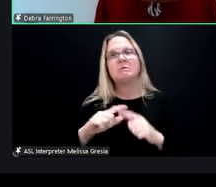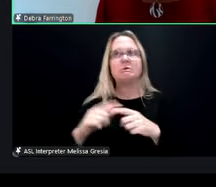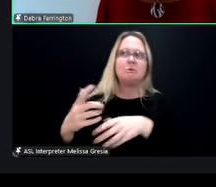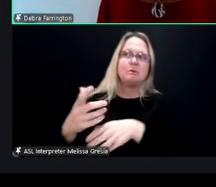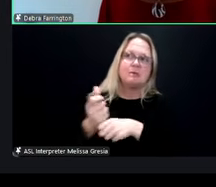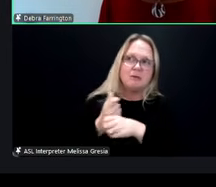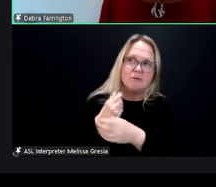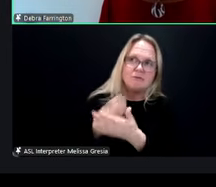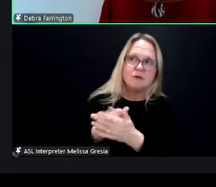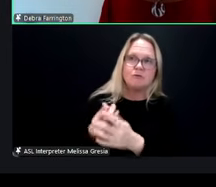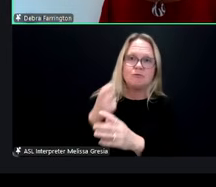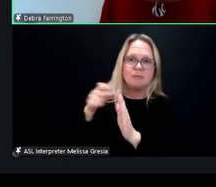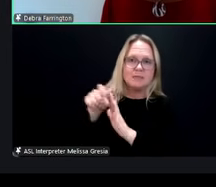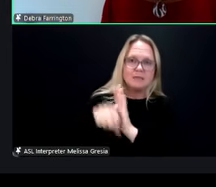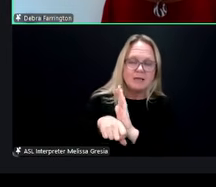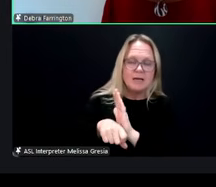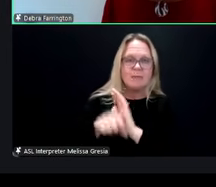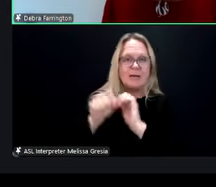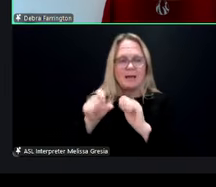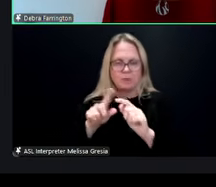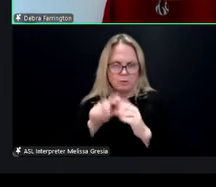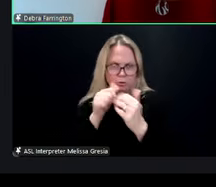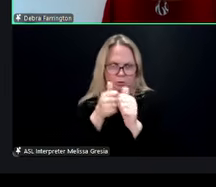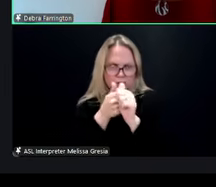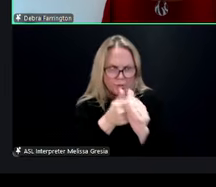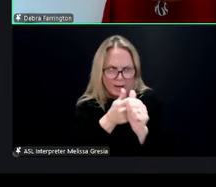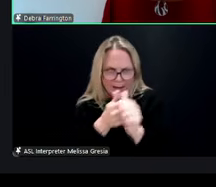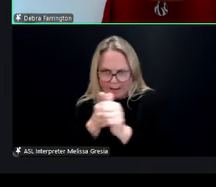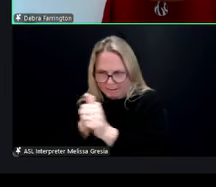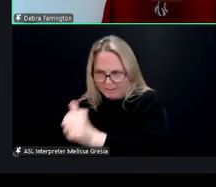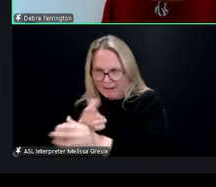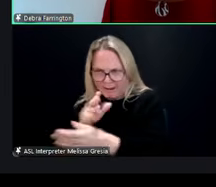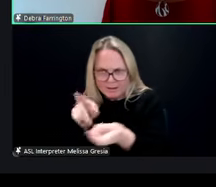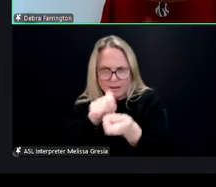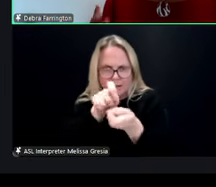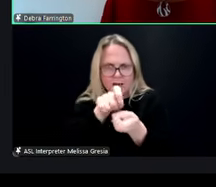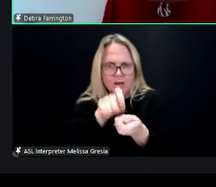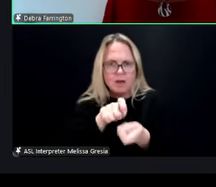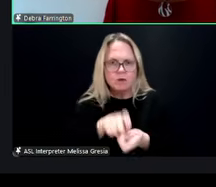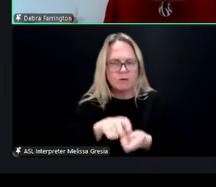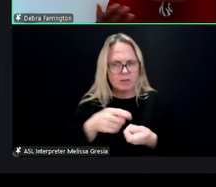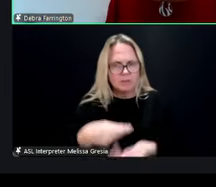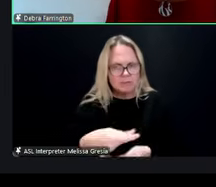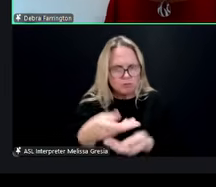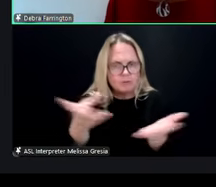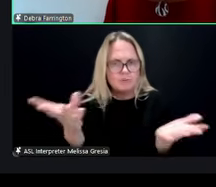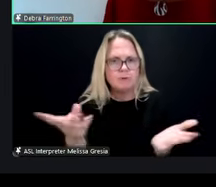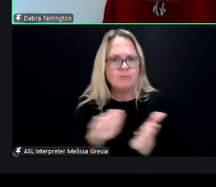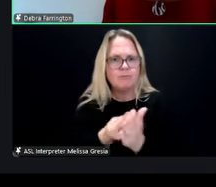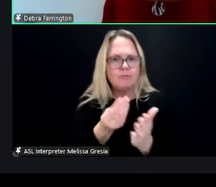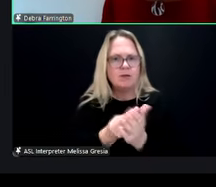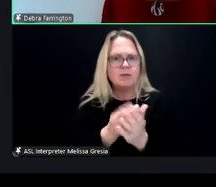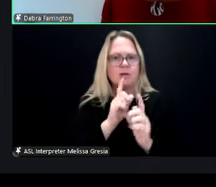from the state, being able to track and accurately um distribute funds and report on how those funds